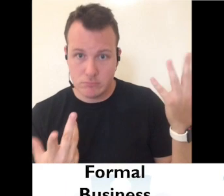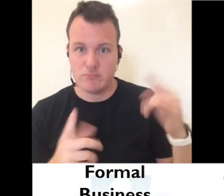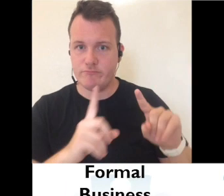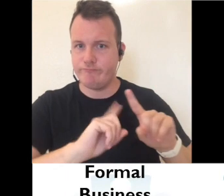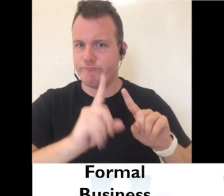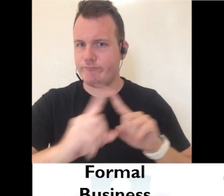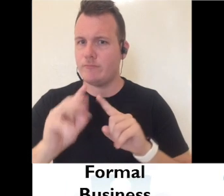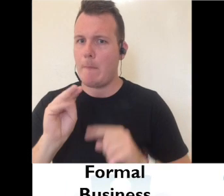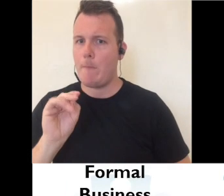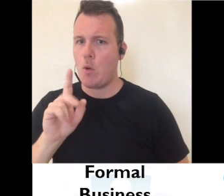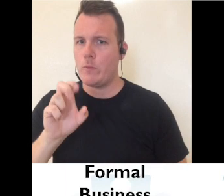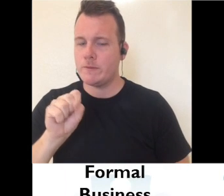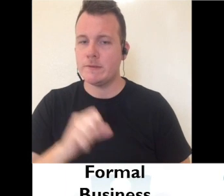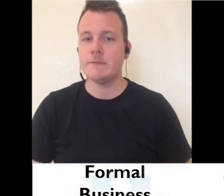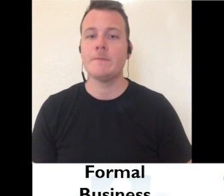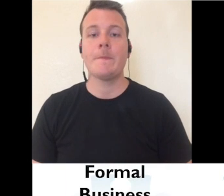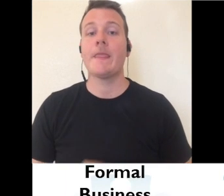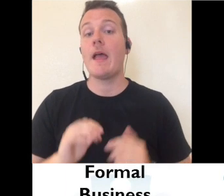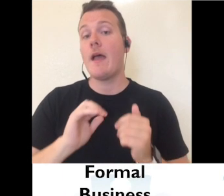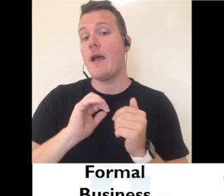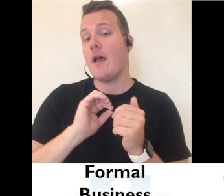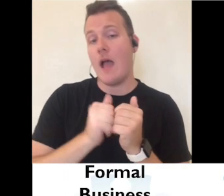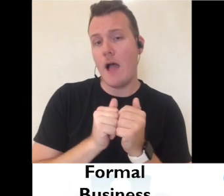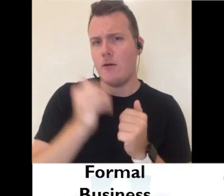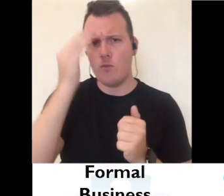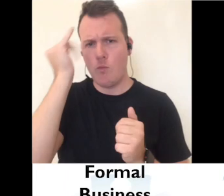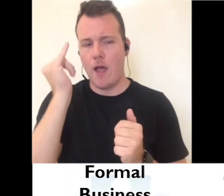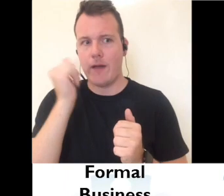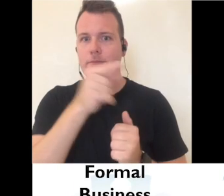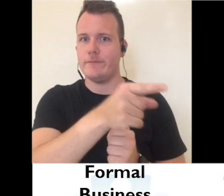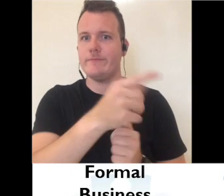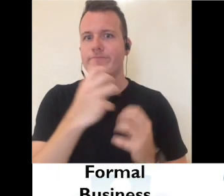and why will they value your business more than- than the competitors up the